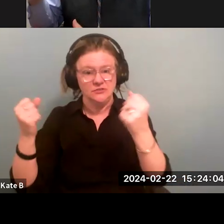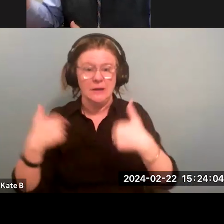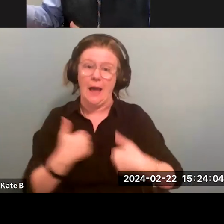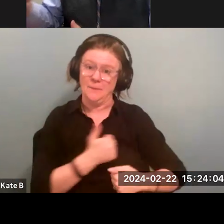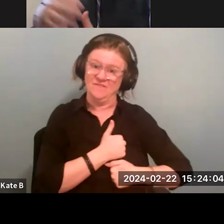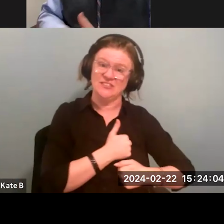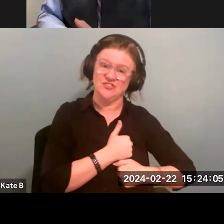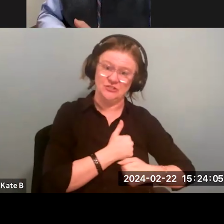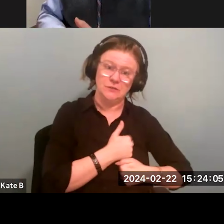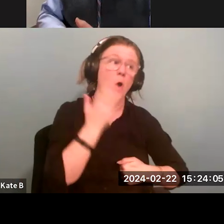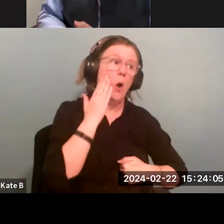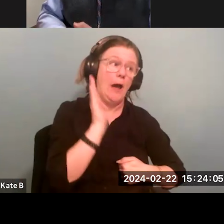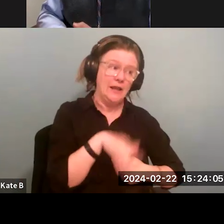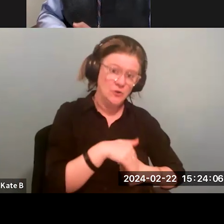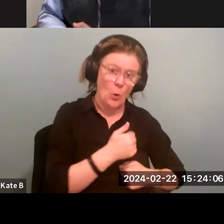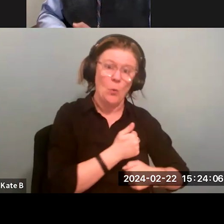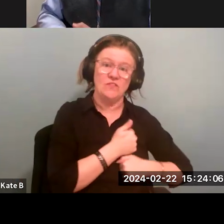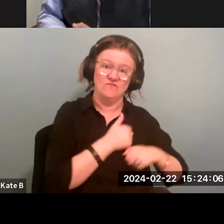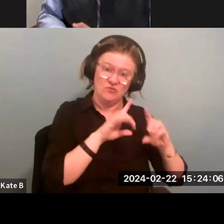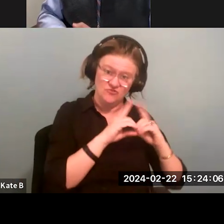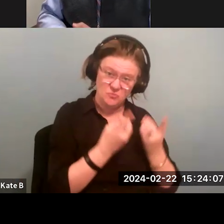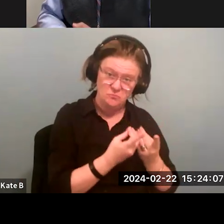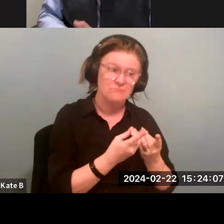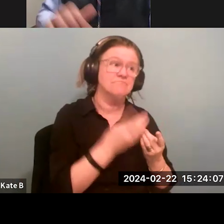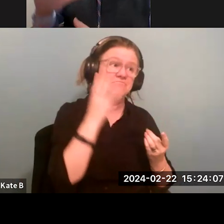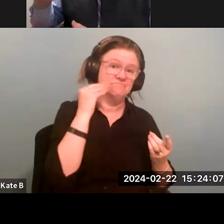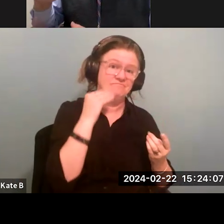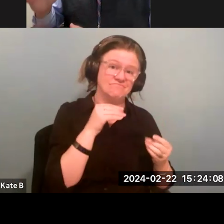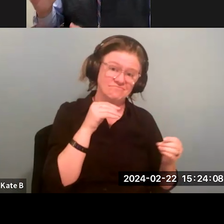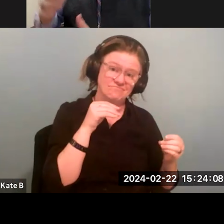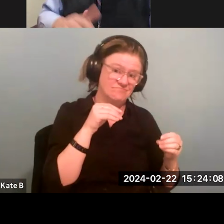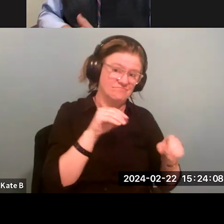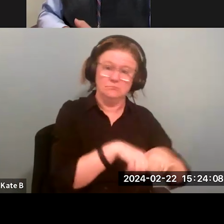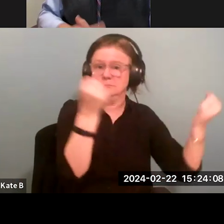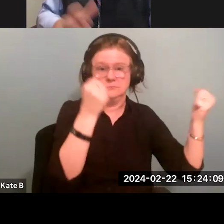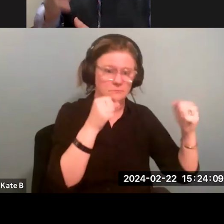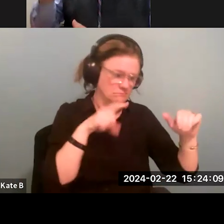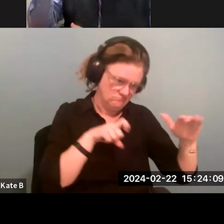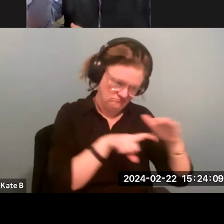There's been data breaches as far as veterans are concerned. There's a lot of different ways.